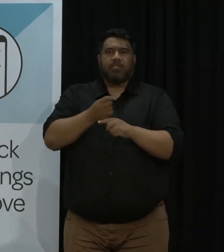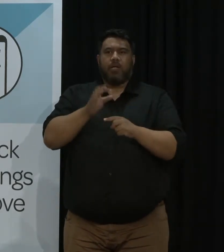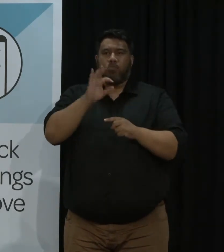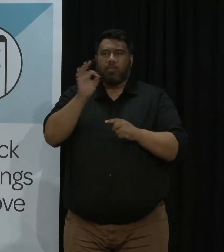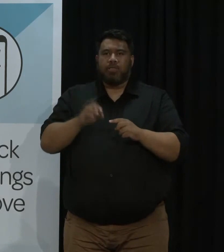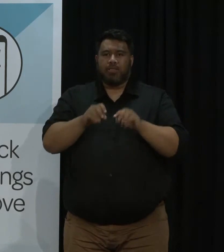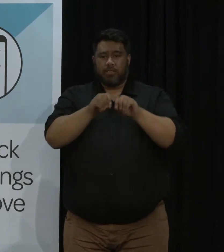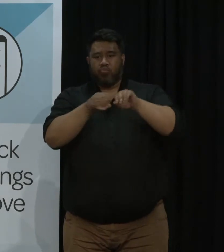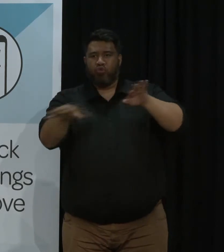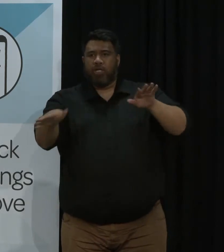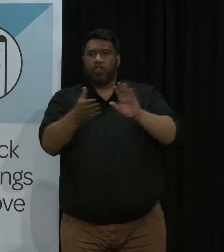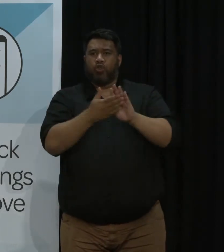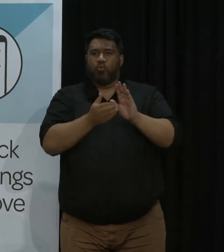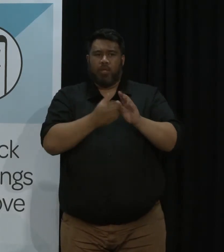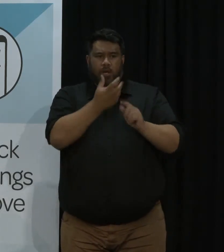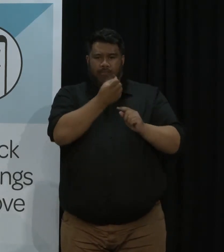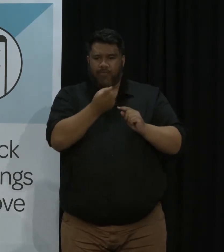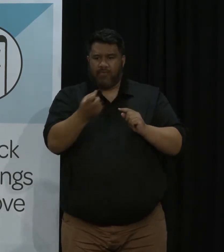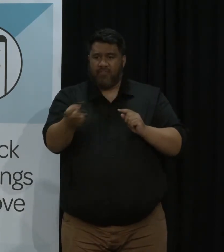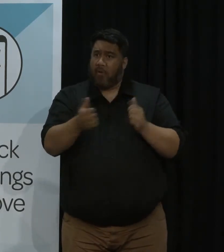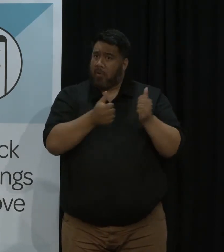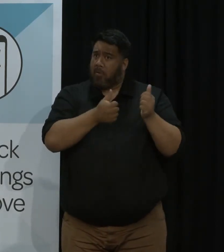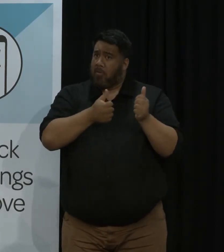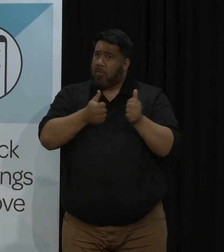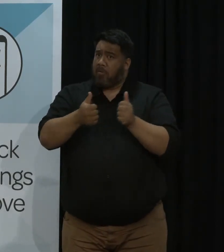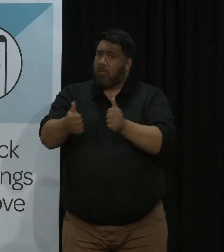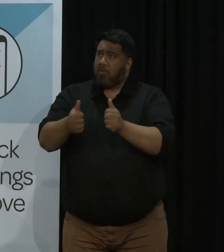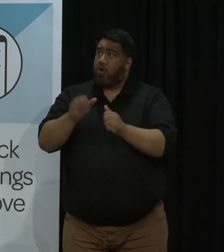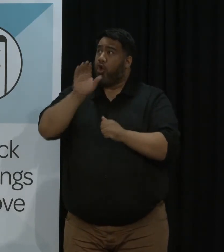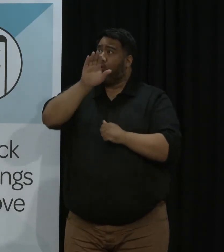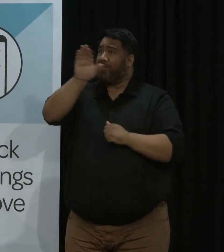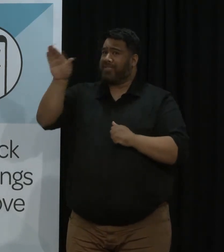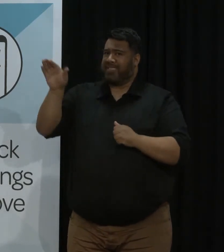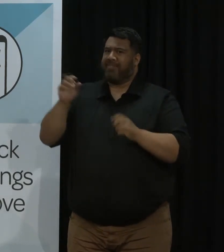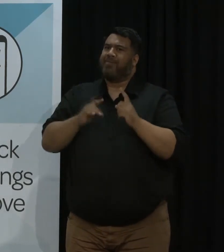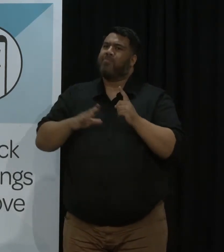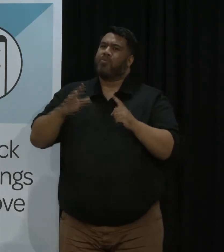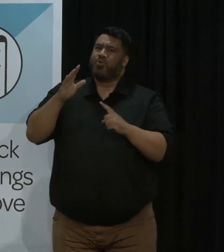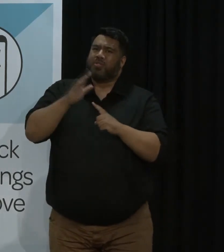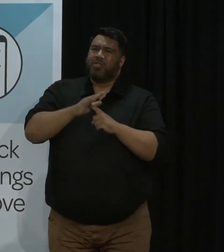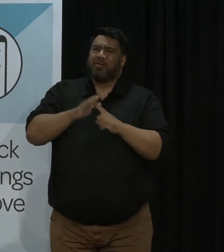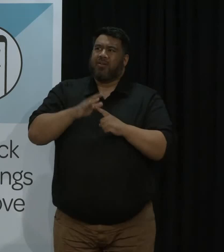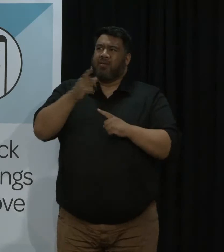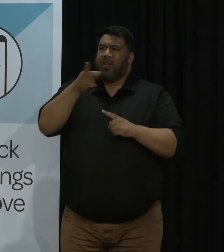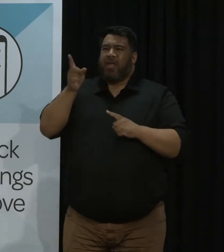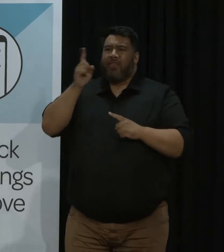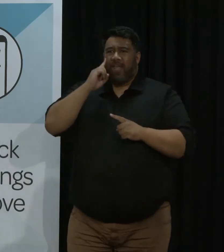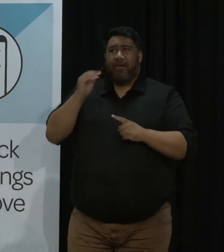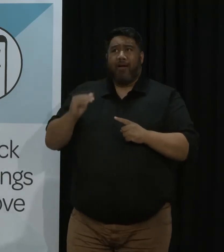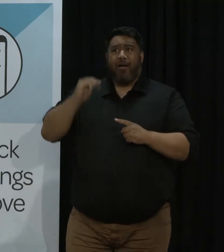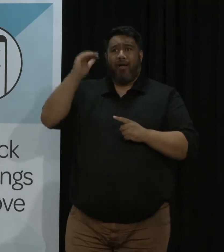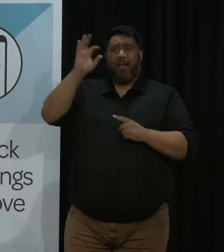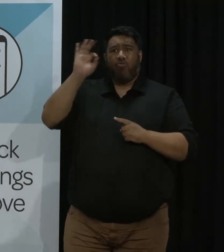is by and large we do have quite good spread of our